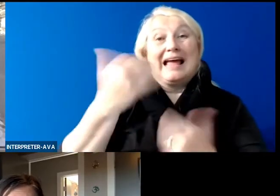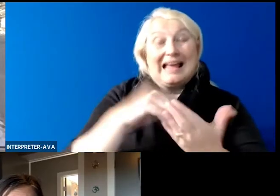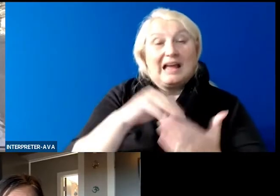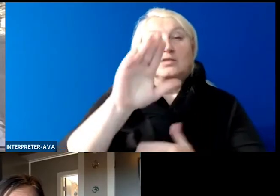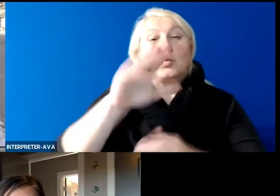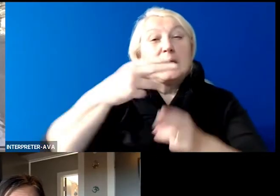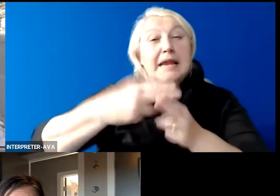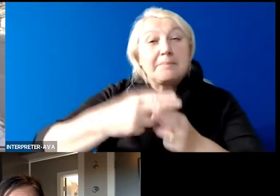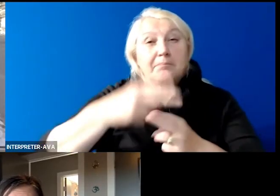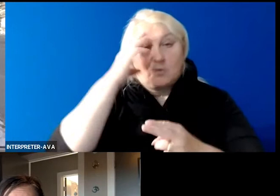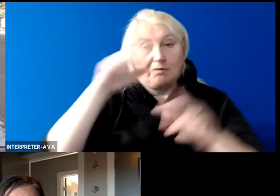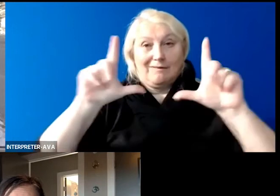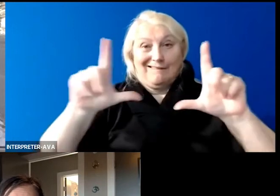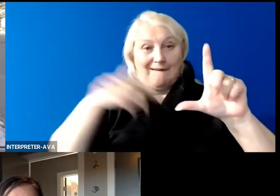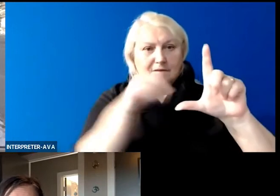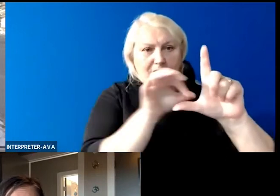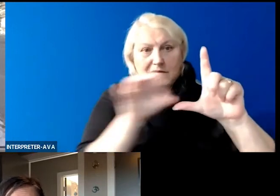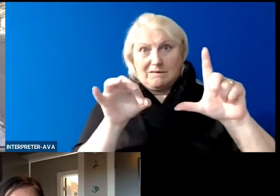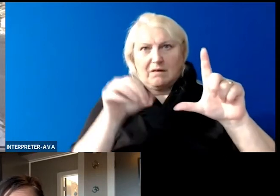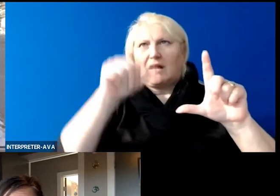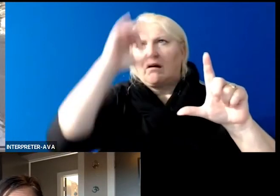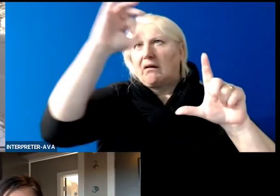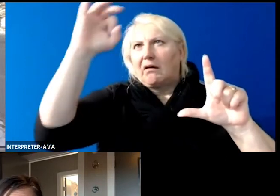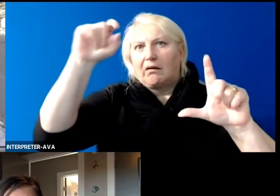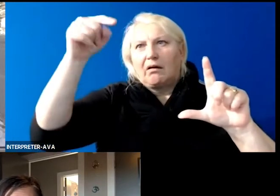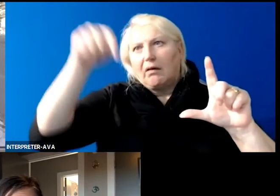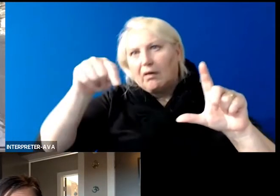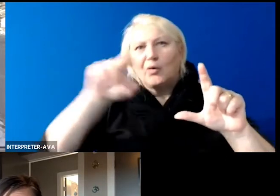from Calgary Arts Development will be collecting questions from the chatbox and watching for those